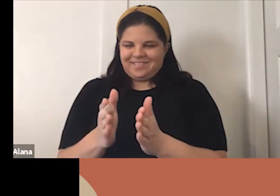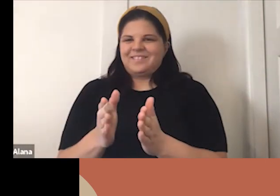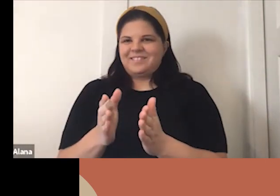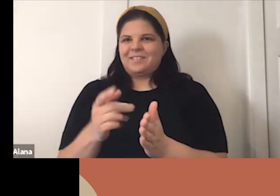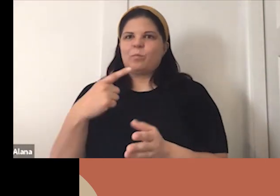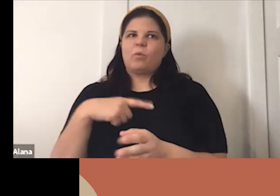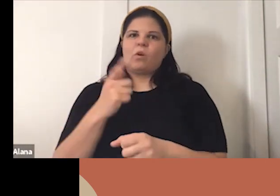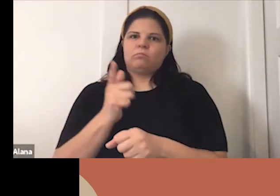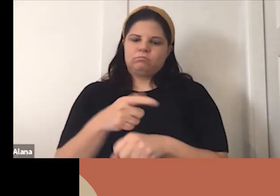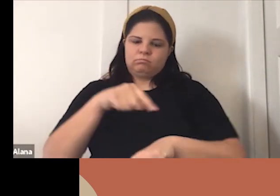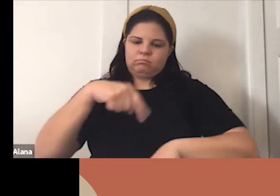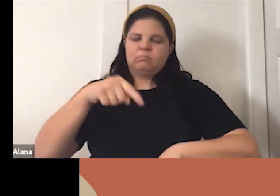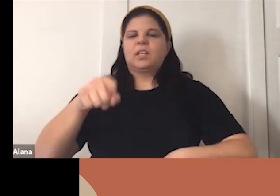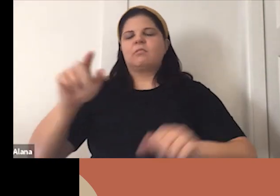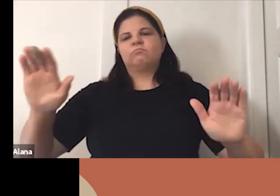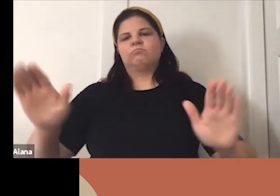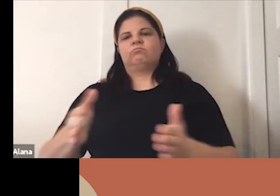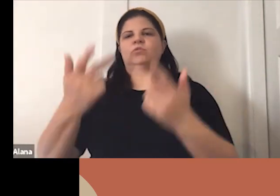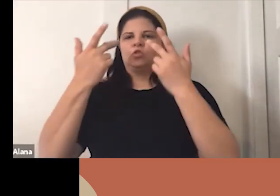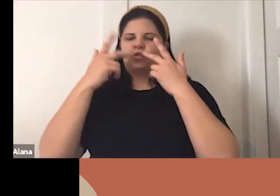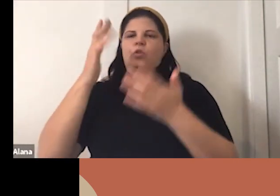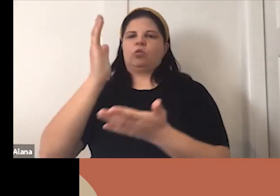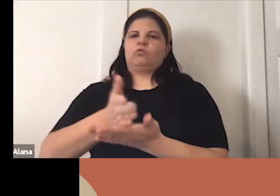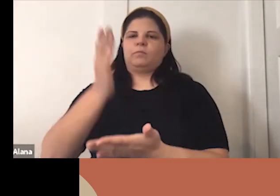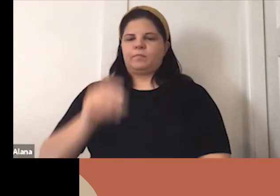of the end result.